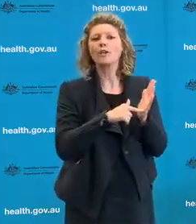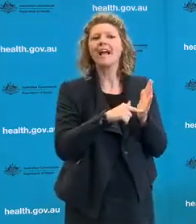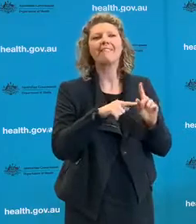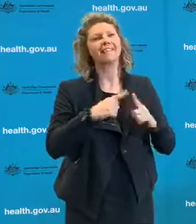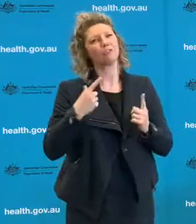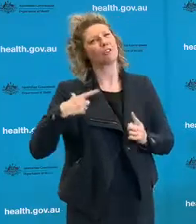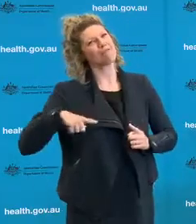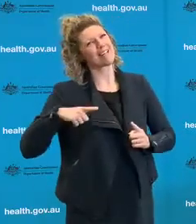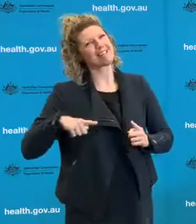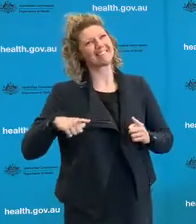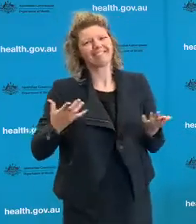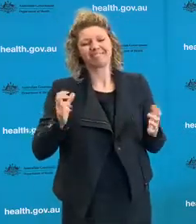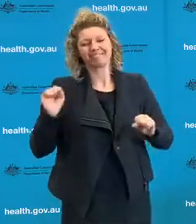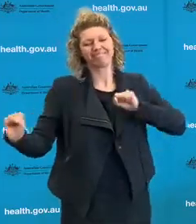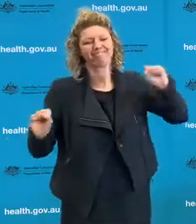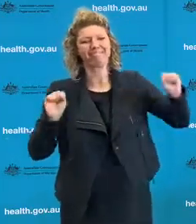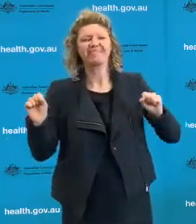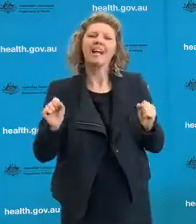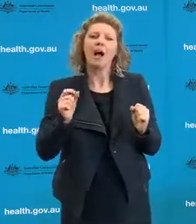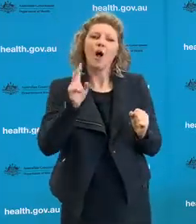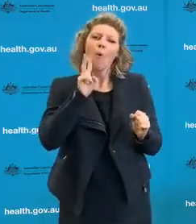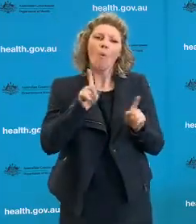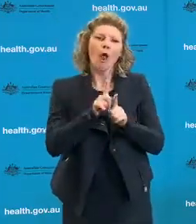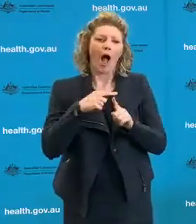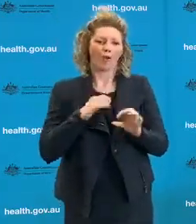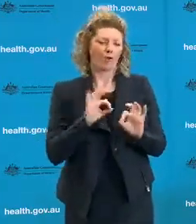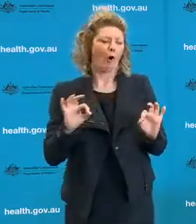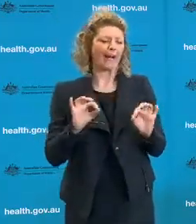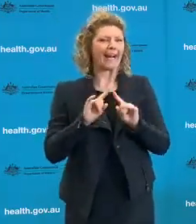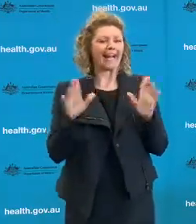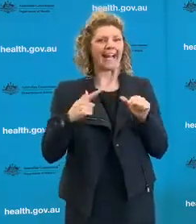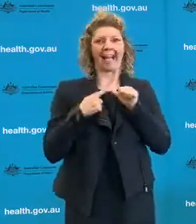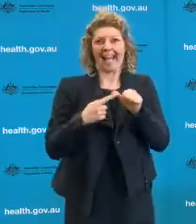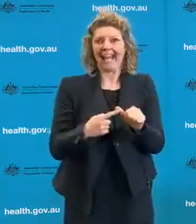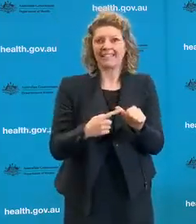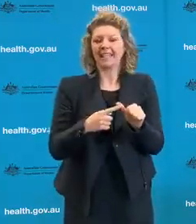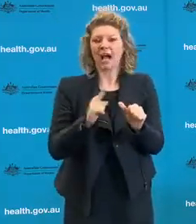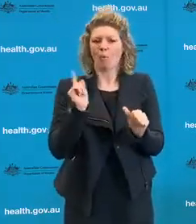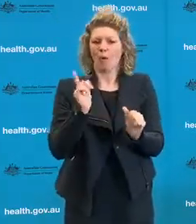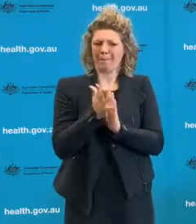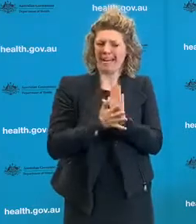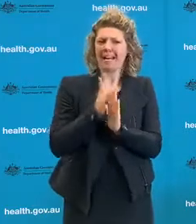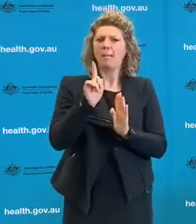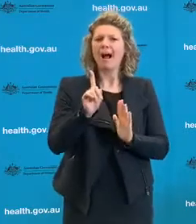argument and that's because it is. You really have to take into account not just the